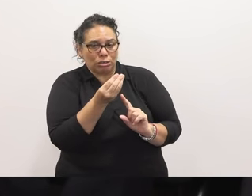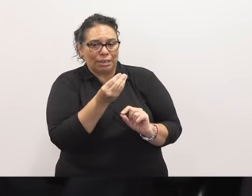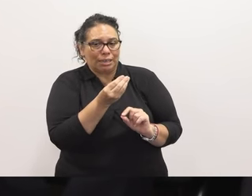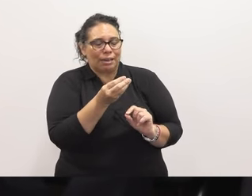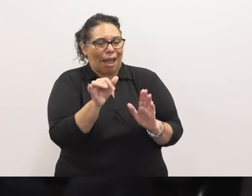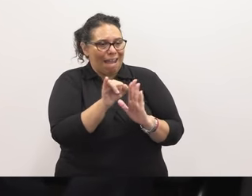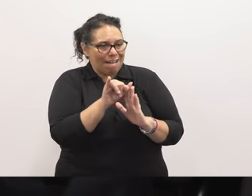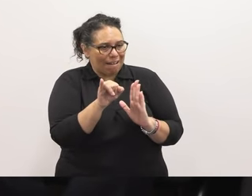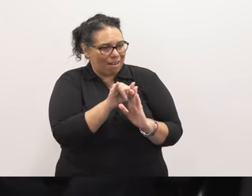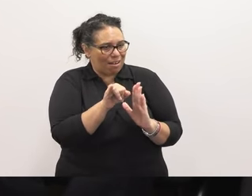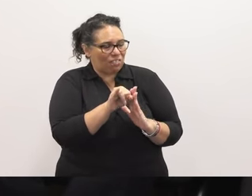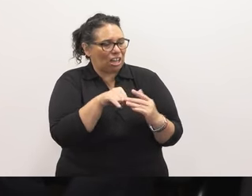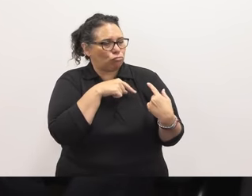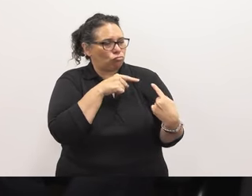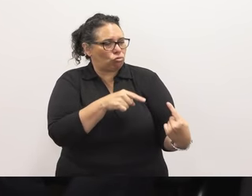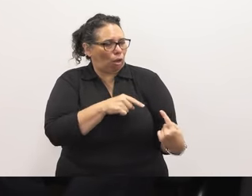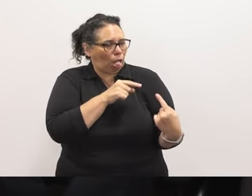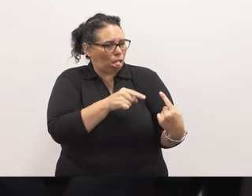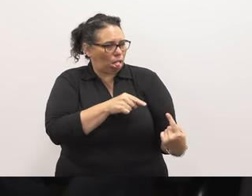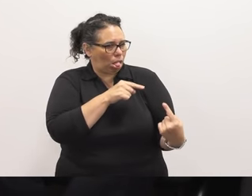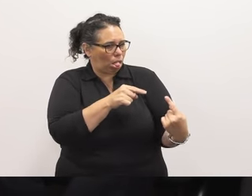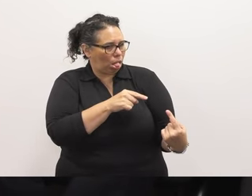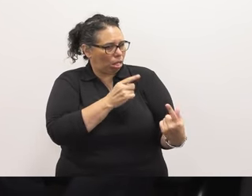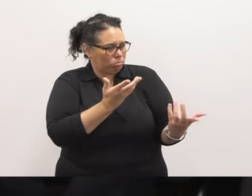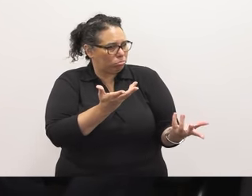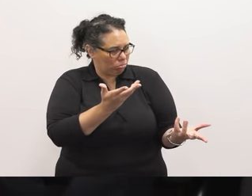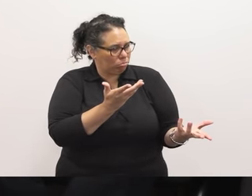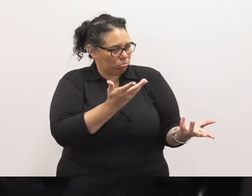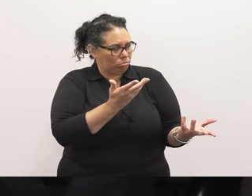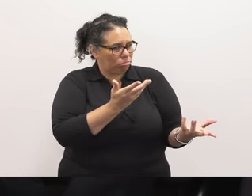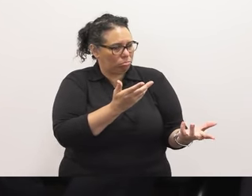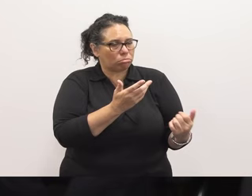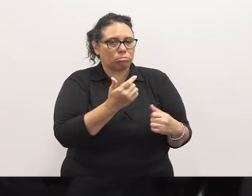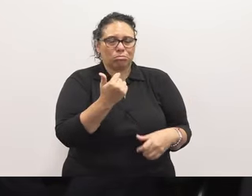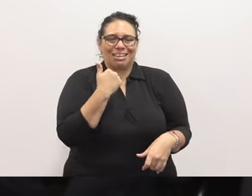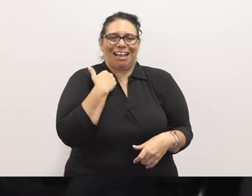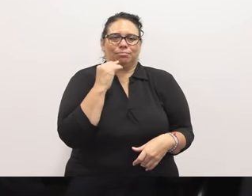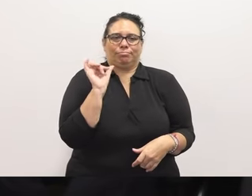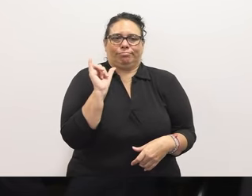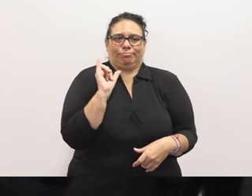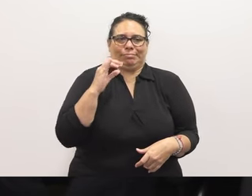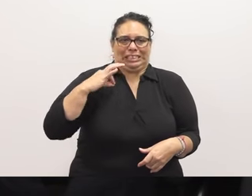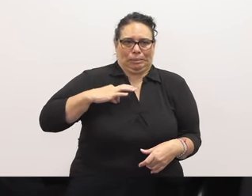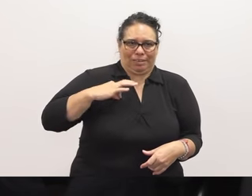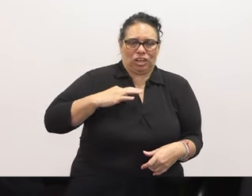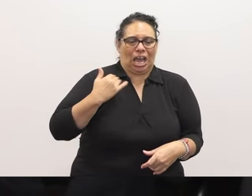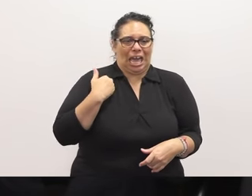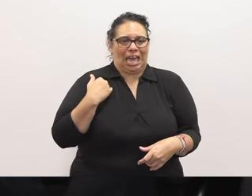that you may be dealing with on campus. I too had that same benefit. I had an assistant principal,